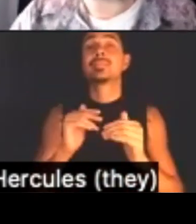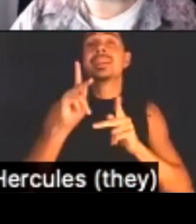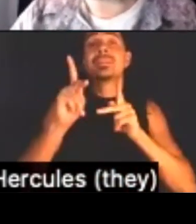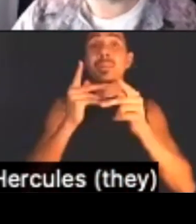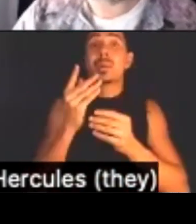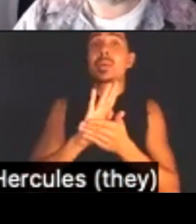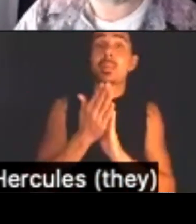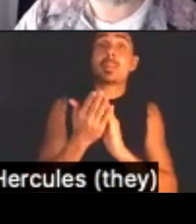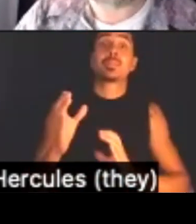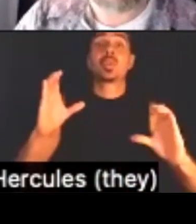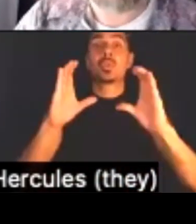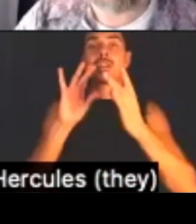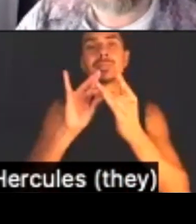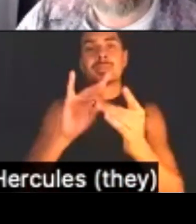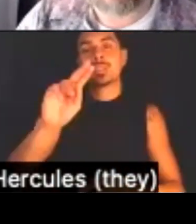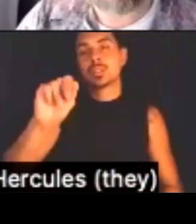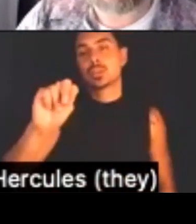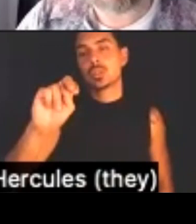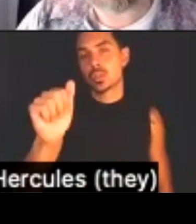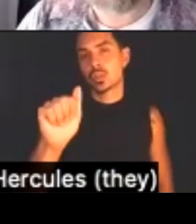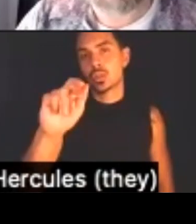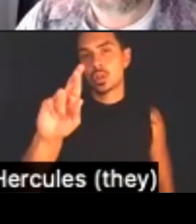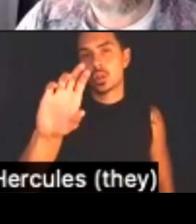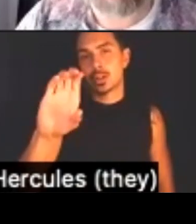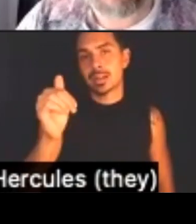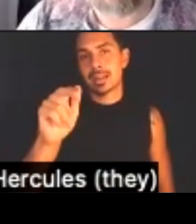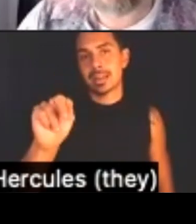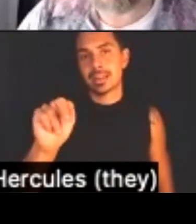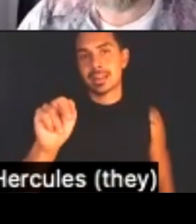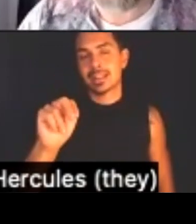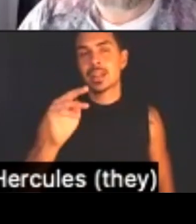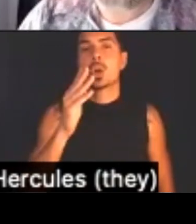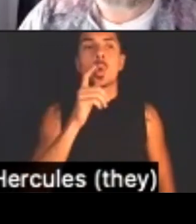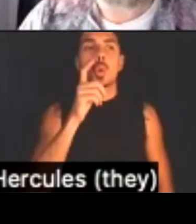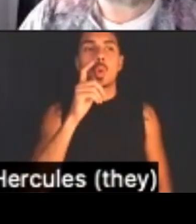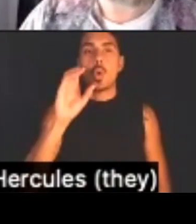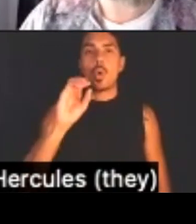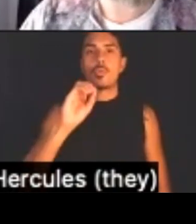which can help for folks who may be overdosing from opioids.